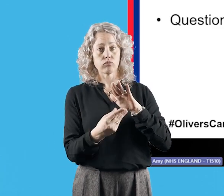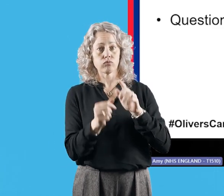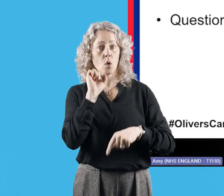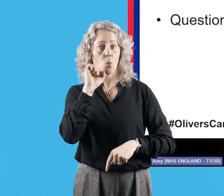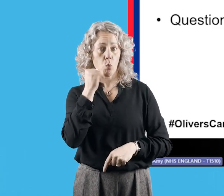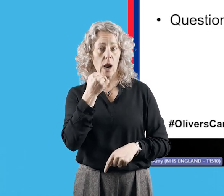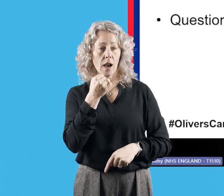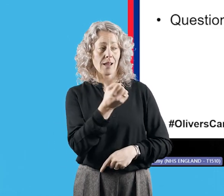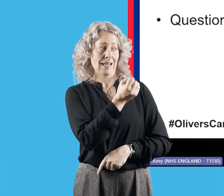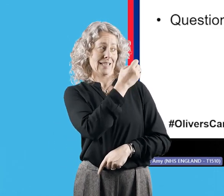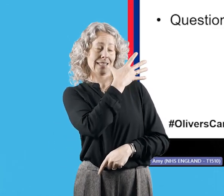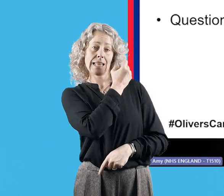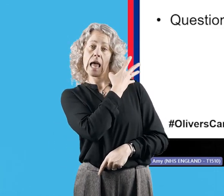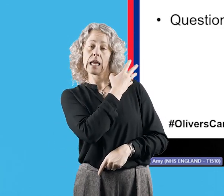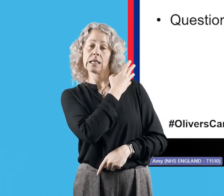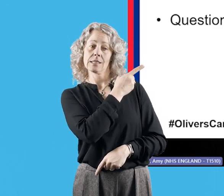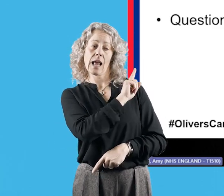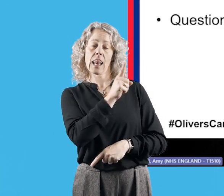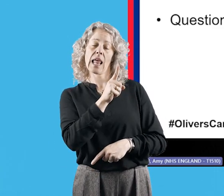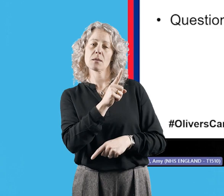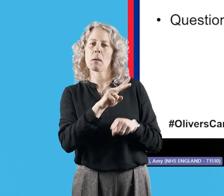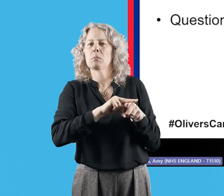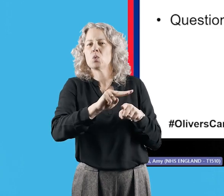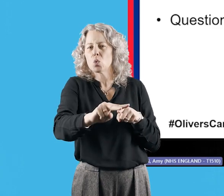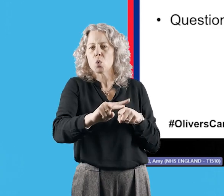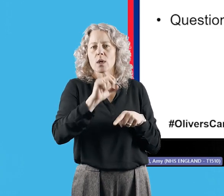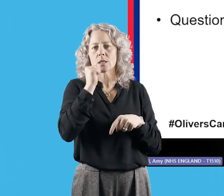And the slides will be sent out in about a couple of weeks when we